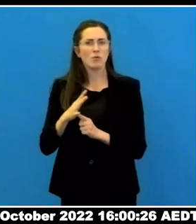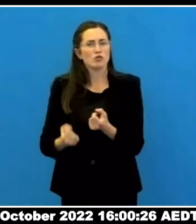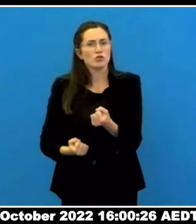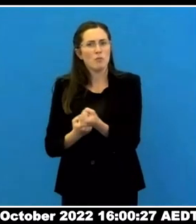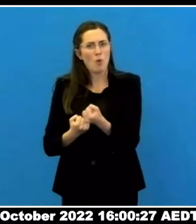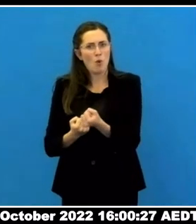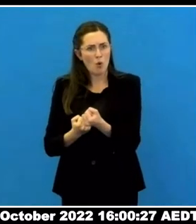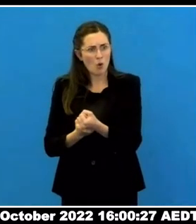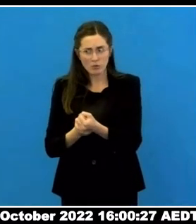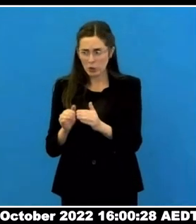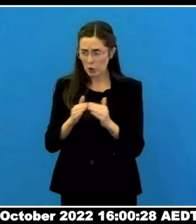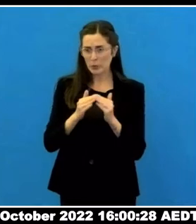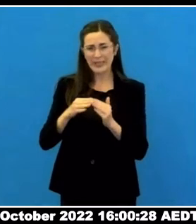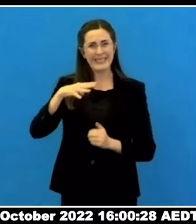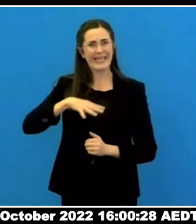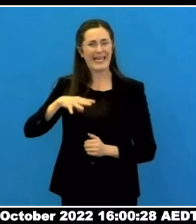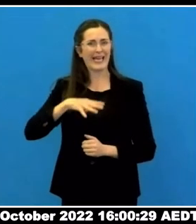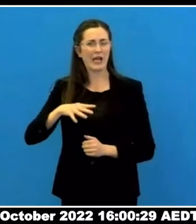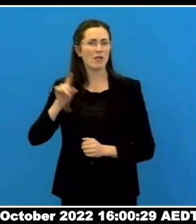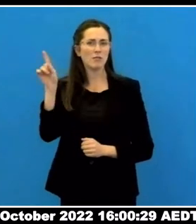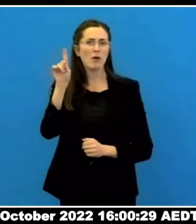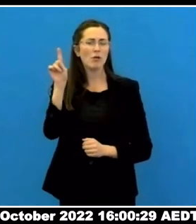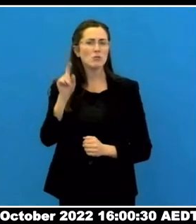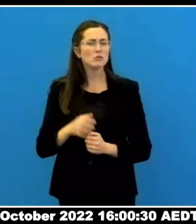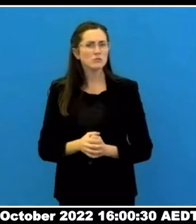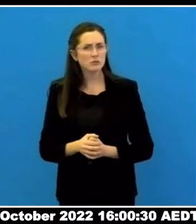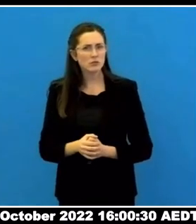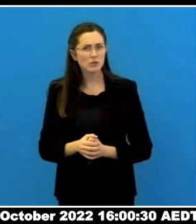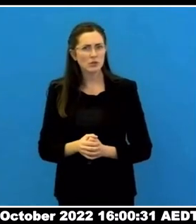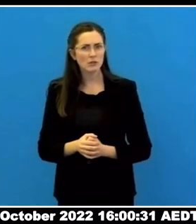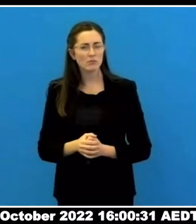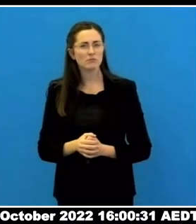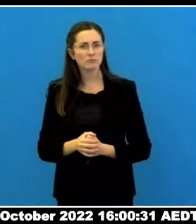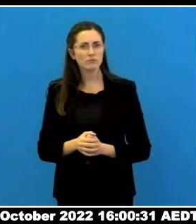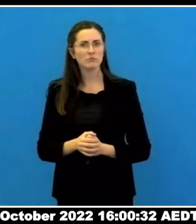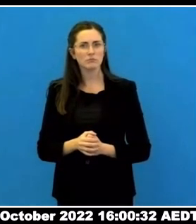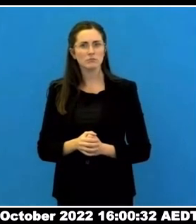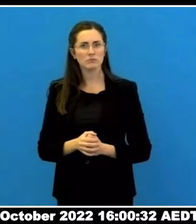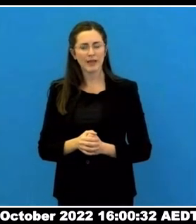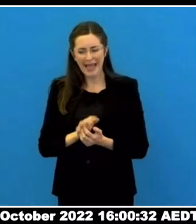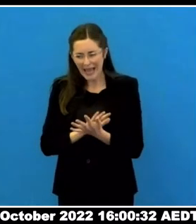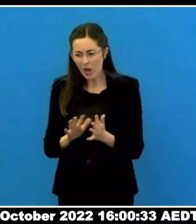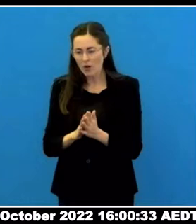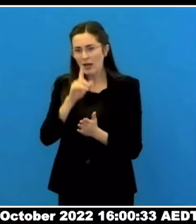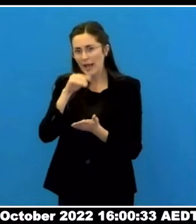that you think your community needs now to assist those members of the community